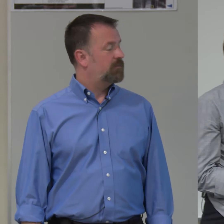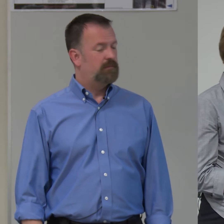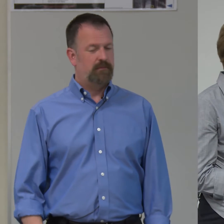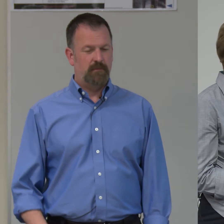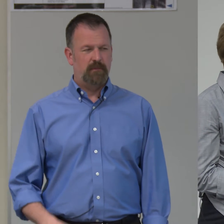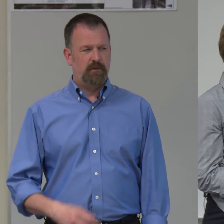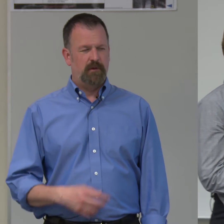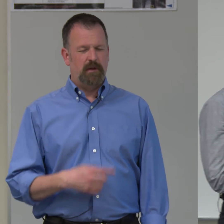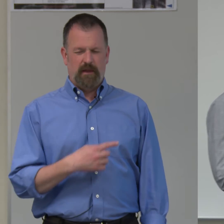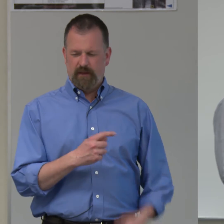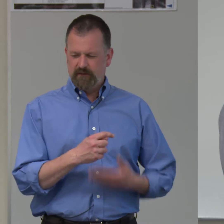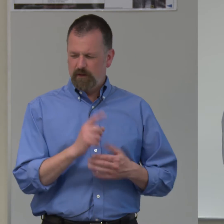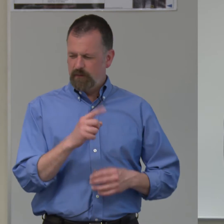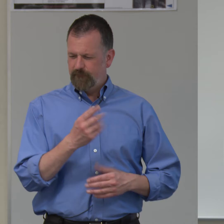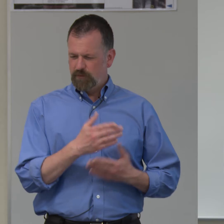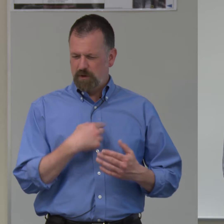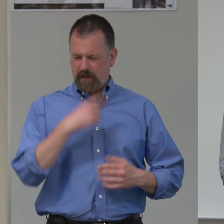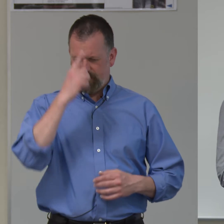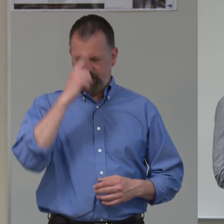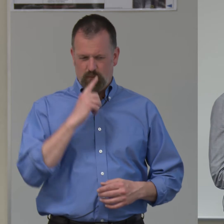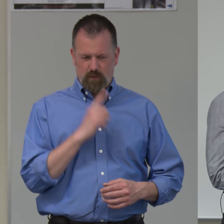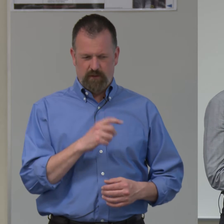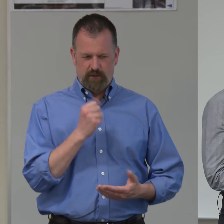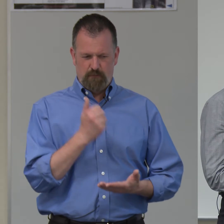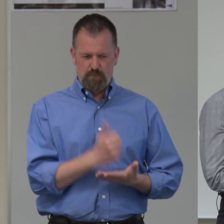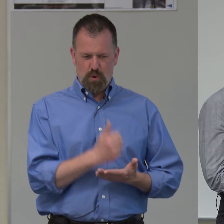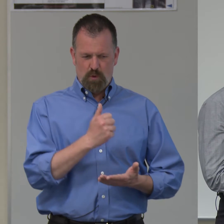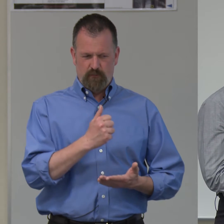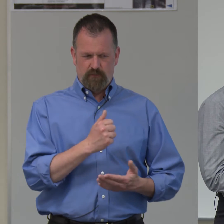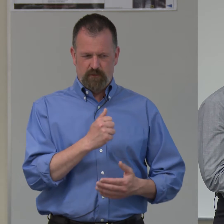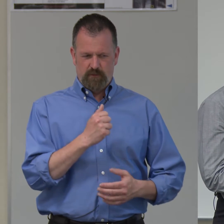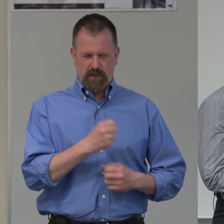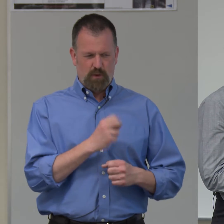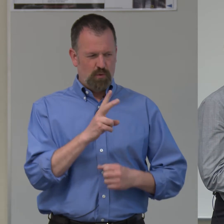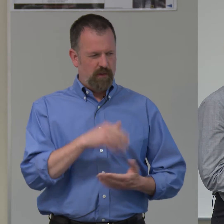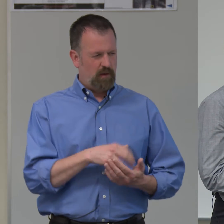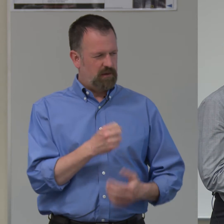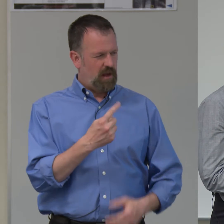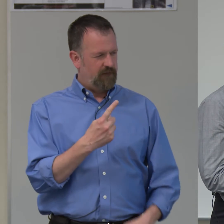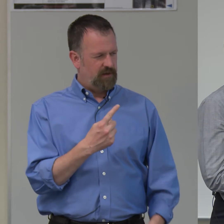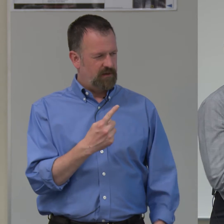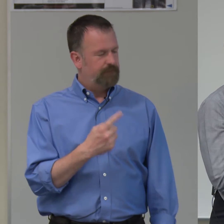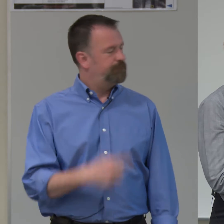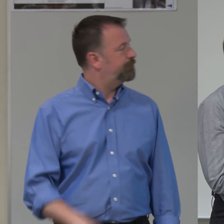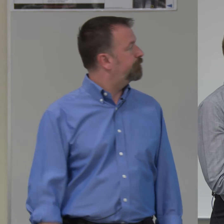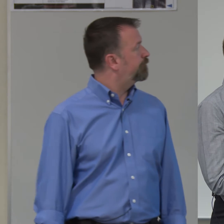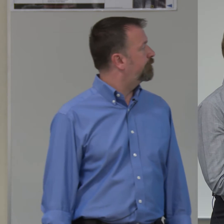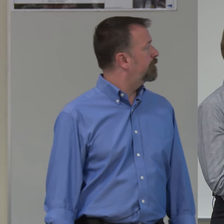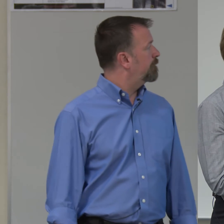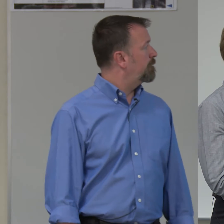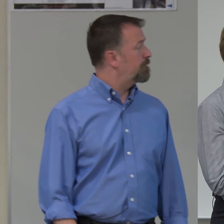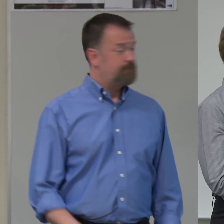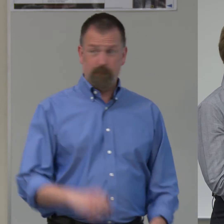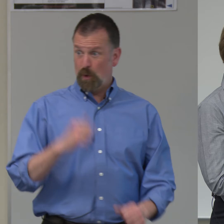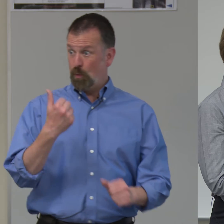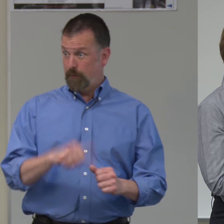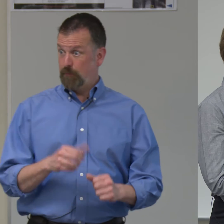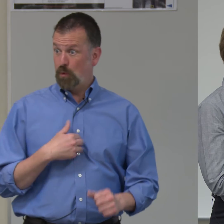The first part of this was approved, I think, in 2011, so, as I mentioned earlier, we have these T cells